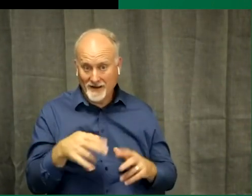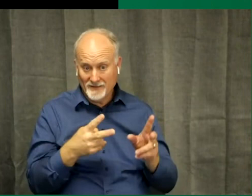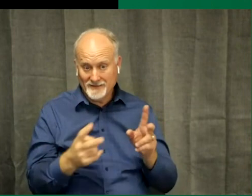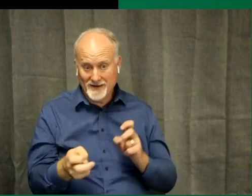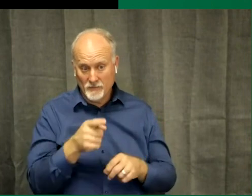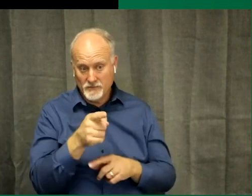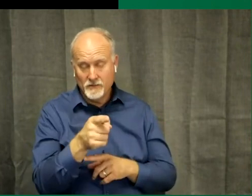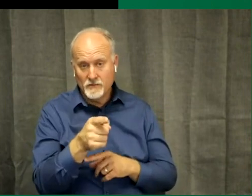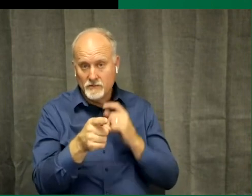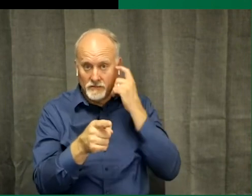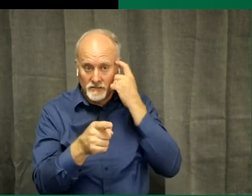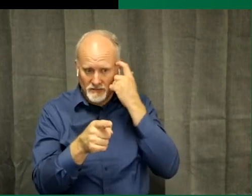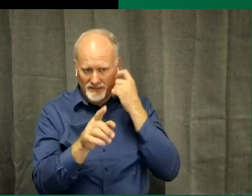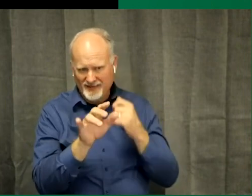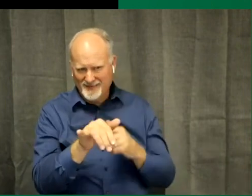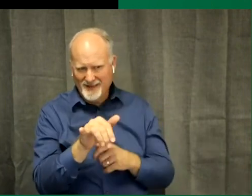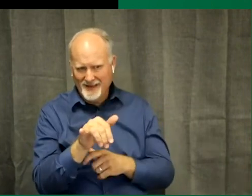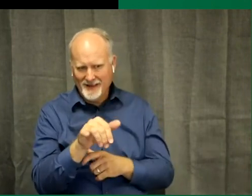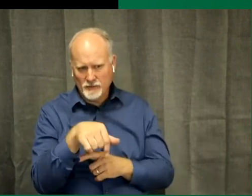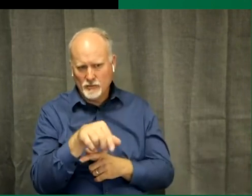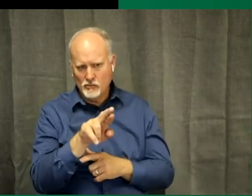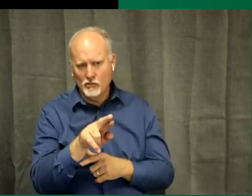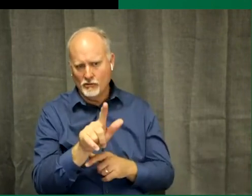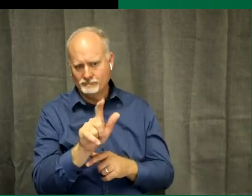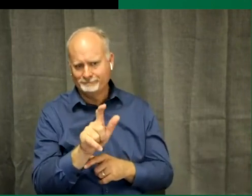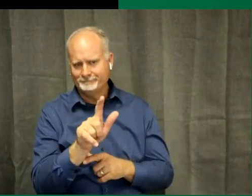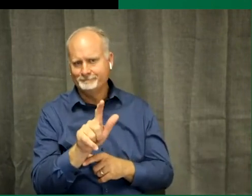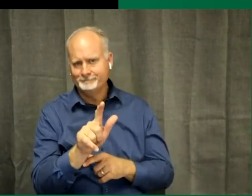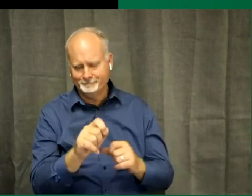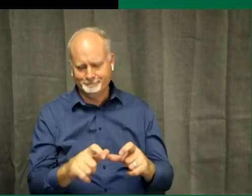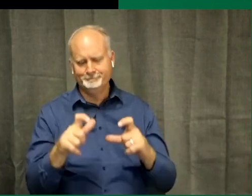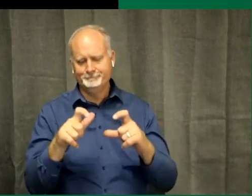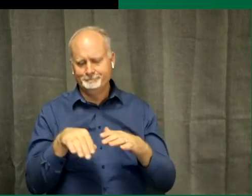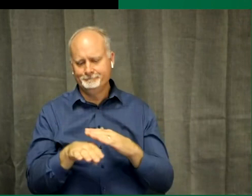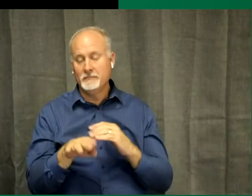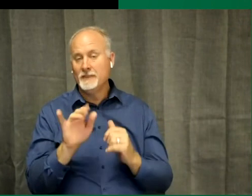notification app here's the qr code to do so and what this app allows you to do is to get notified